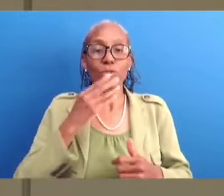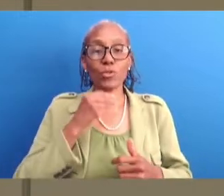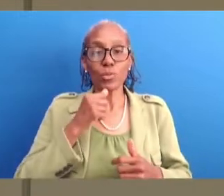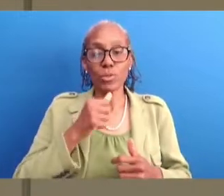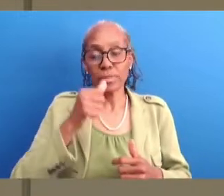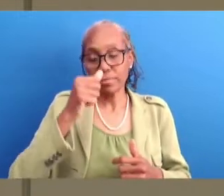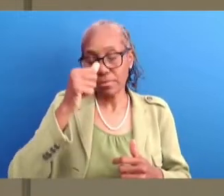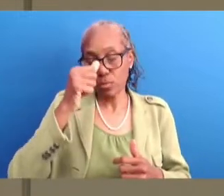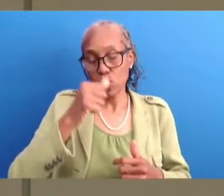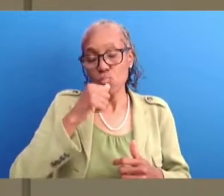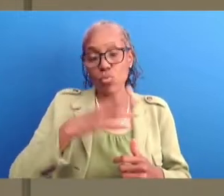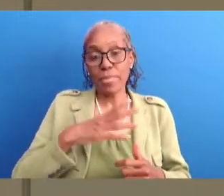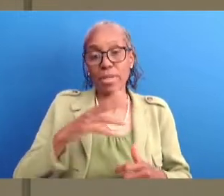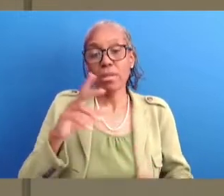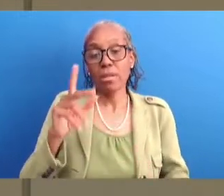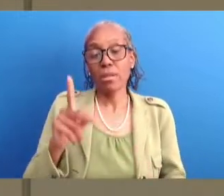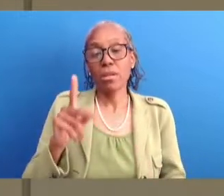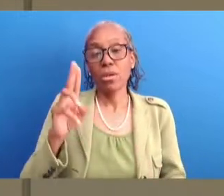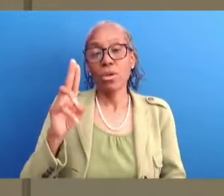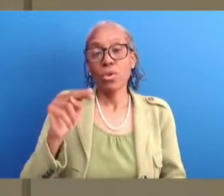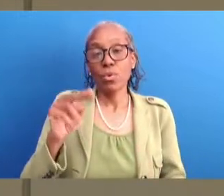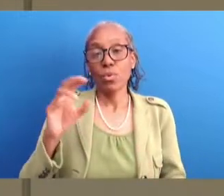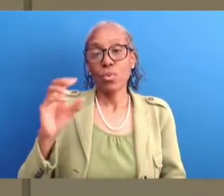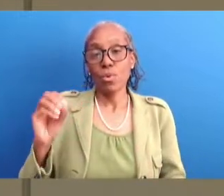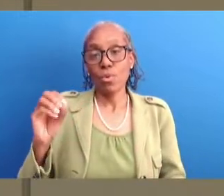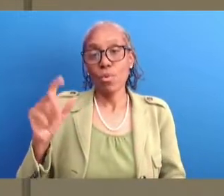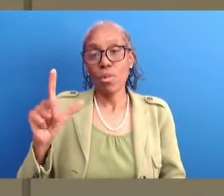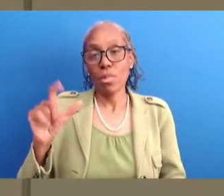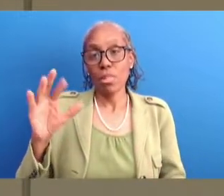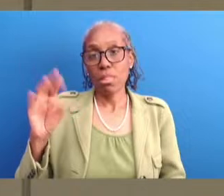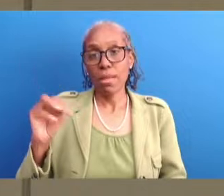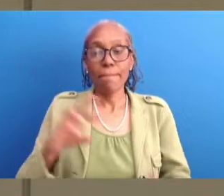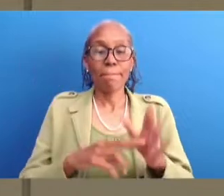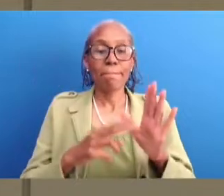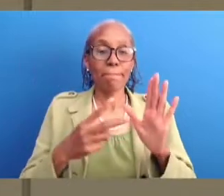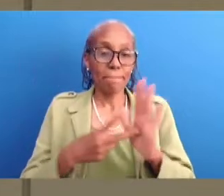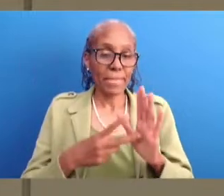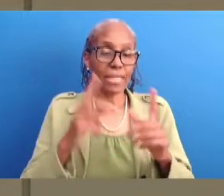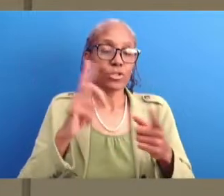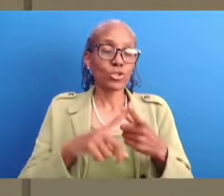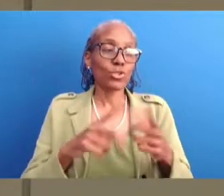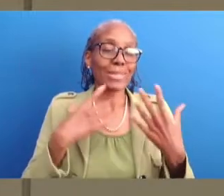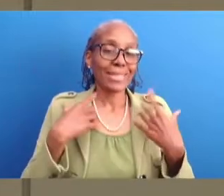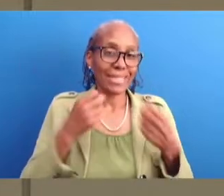JEWISH AMERICAN, A PROUD JEWISH